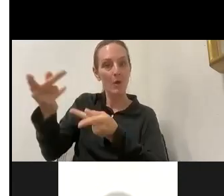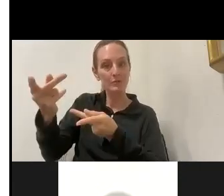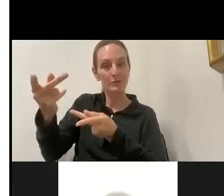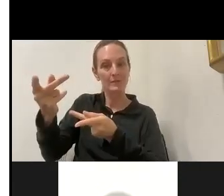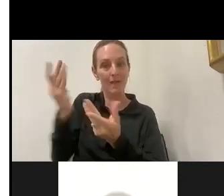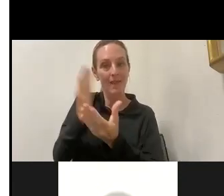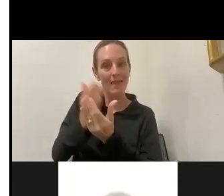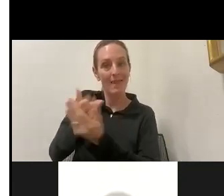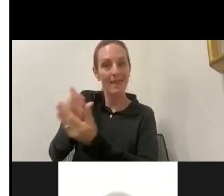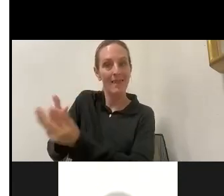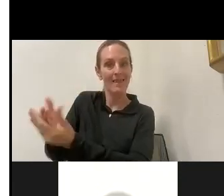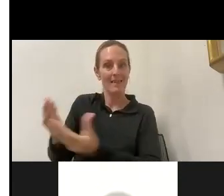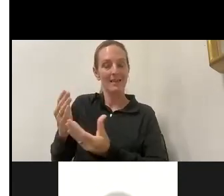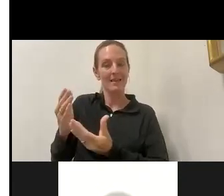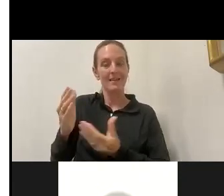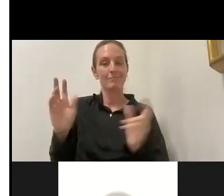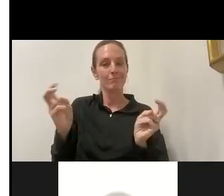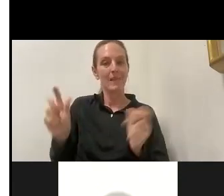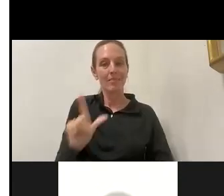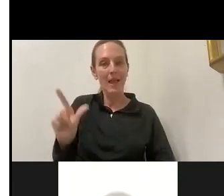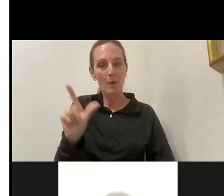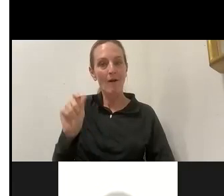information from one proposal that you’ve already started and build on the next one.